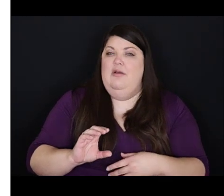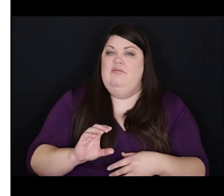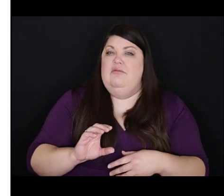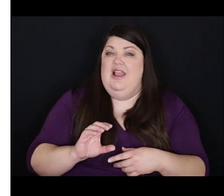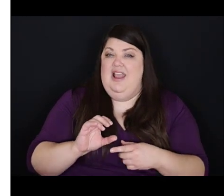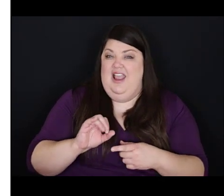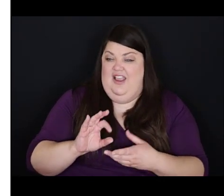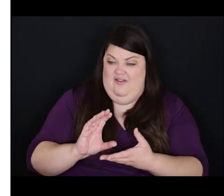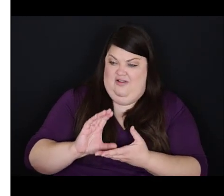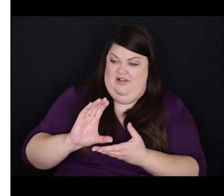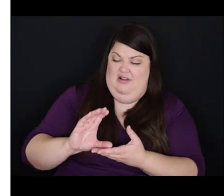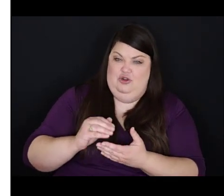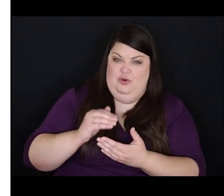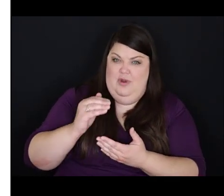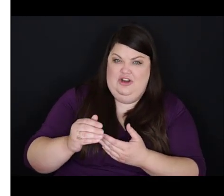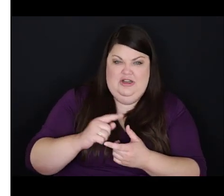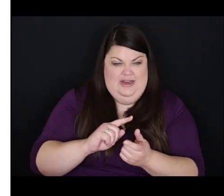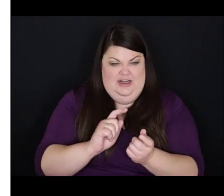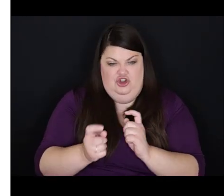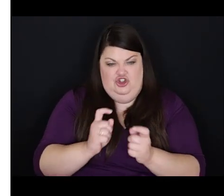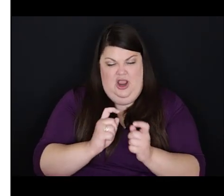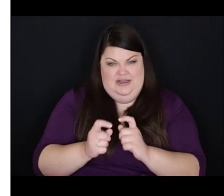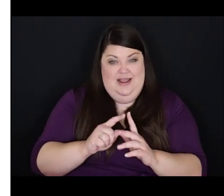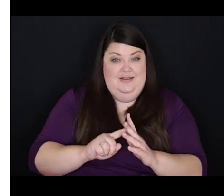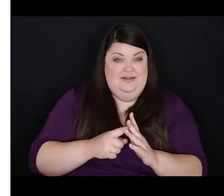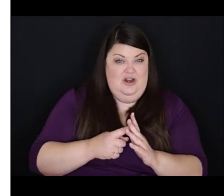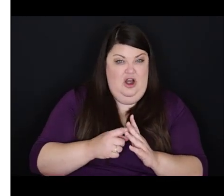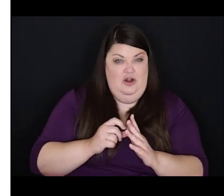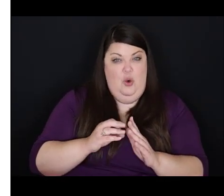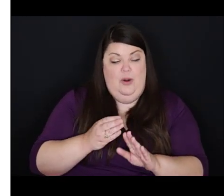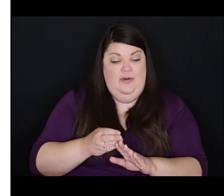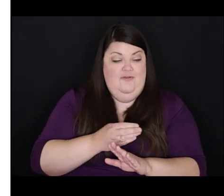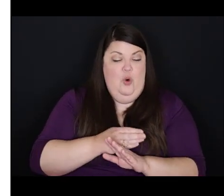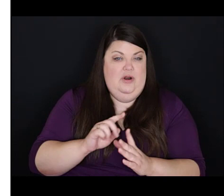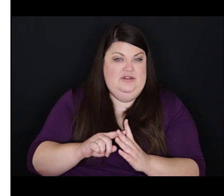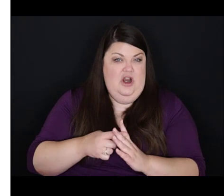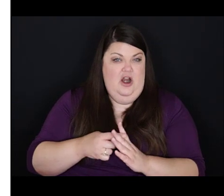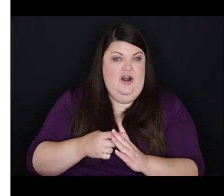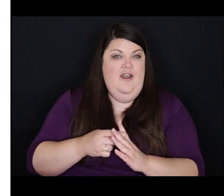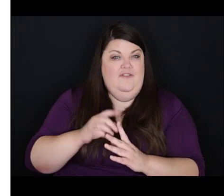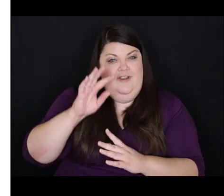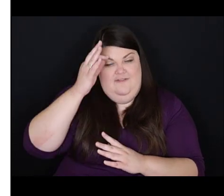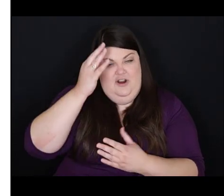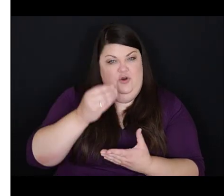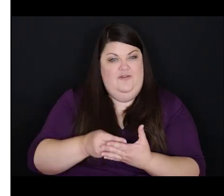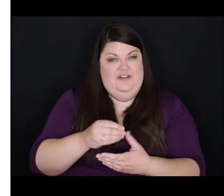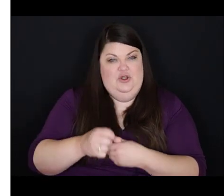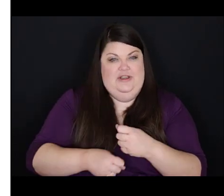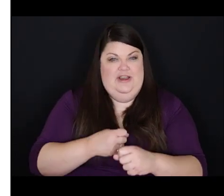the start or prior to the start of the Federal fiscal year and make the necessary adjusts to